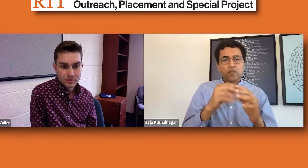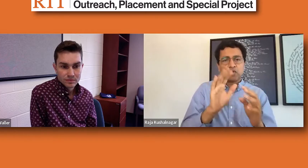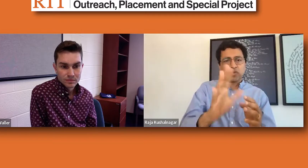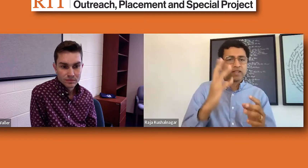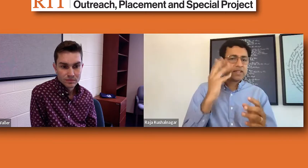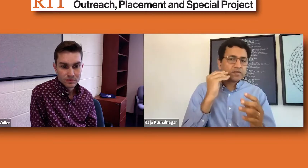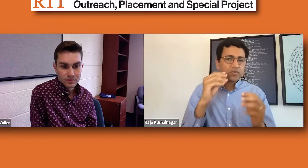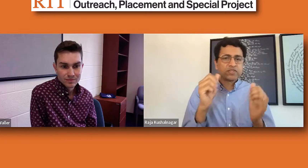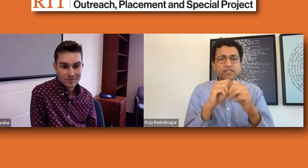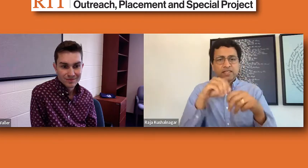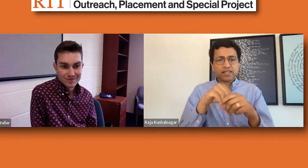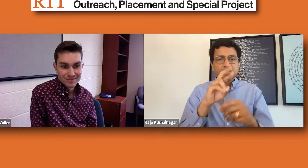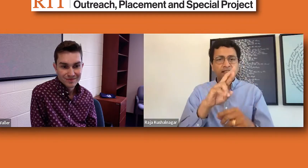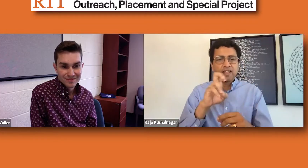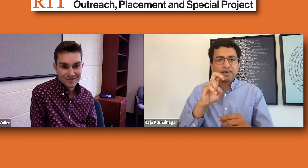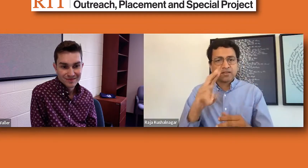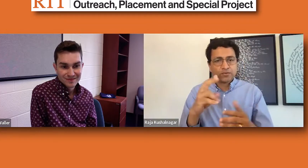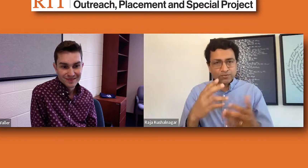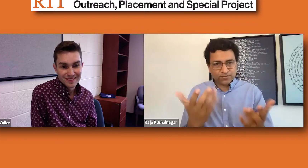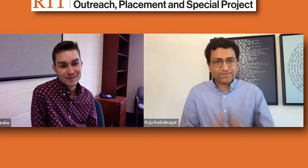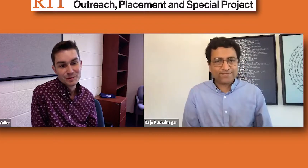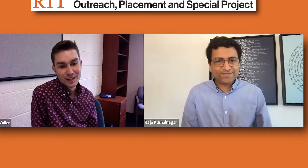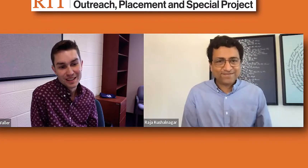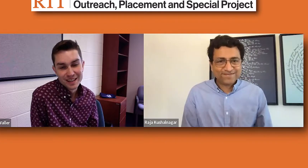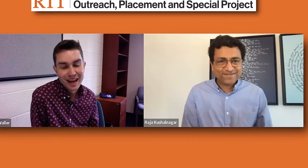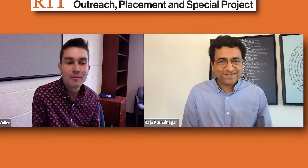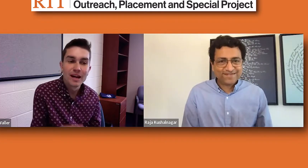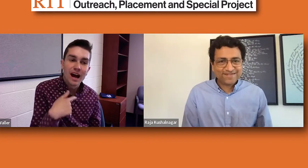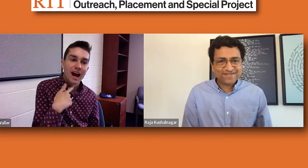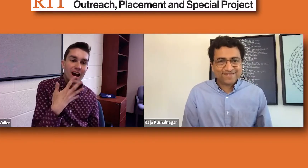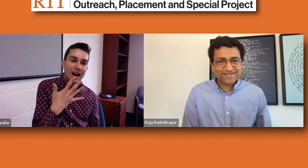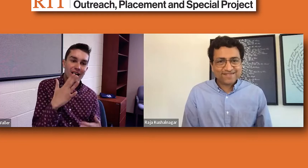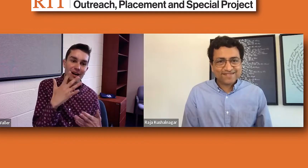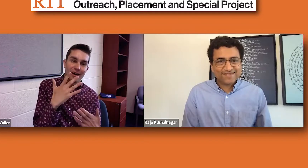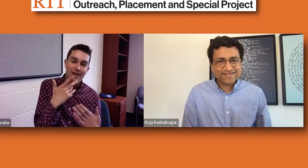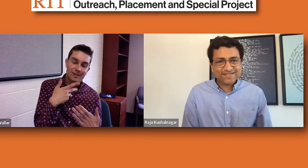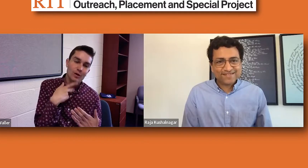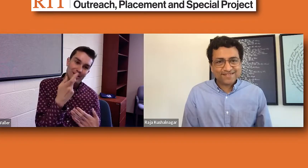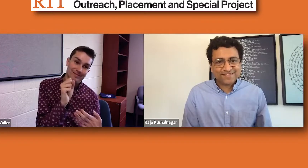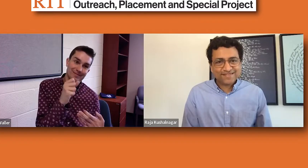Foundation Award, for these experiences in undergraduate research.